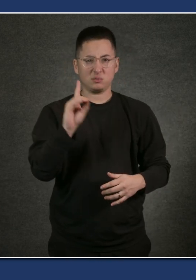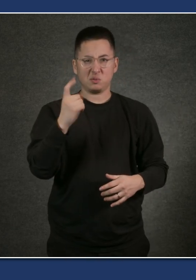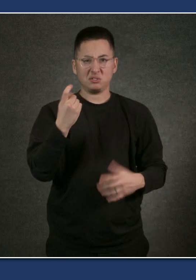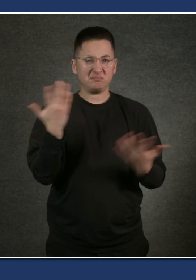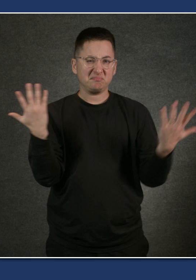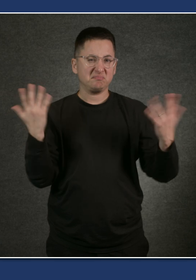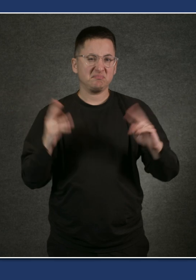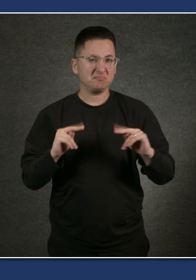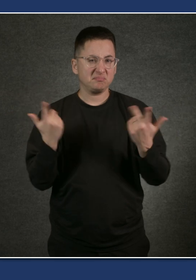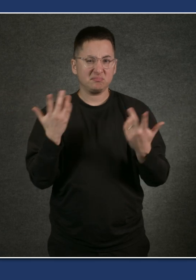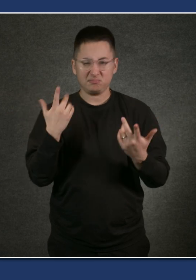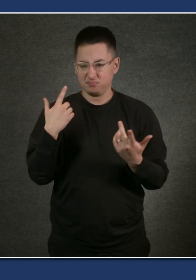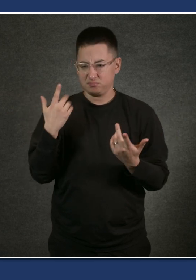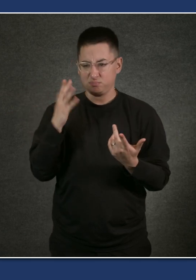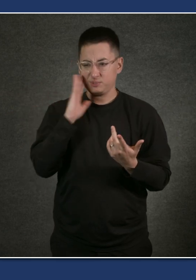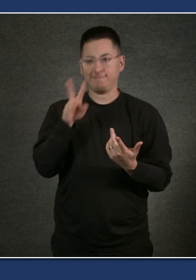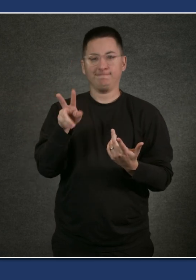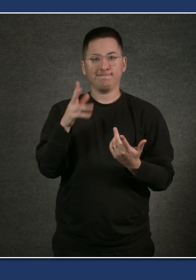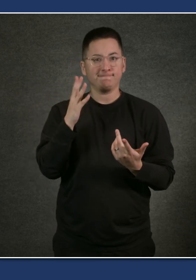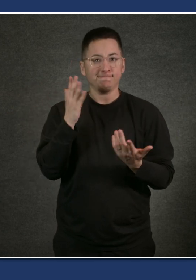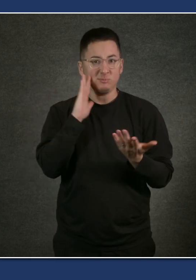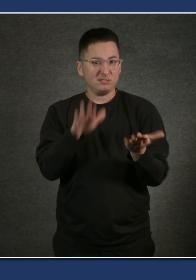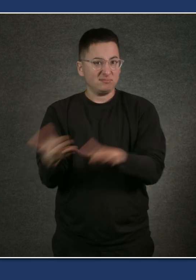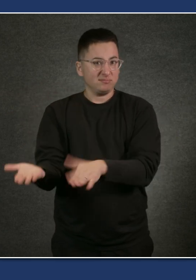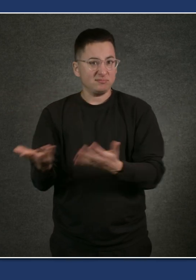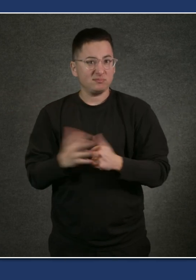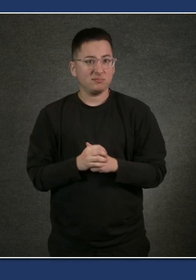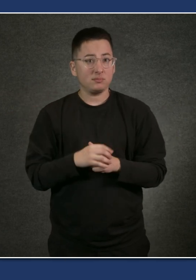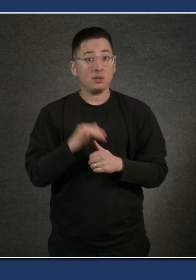our diagnosis would have been a death sentence.